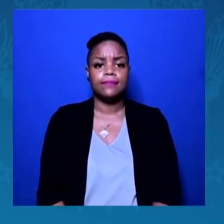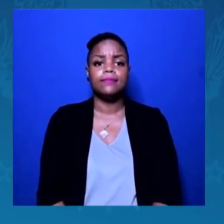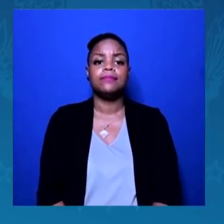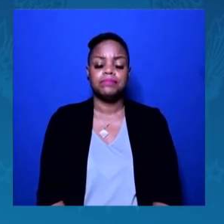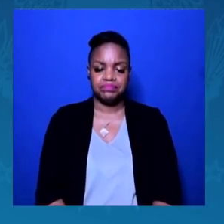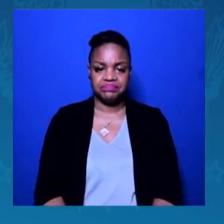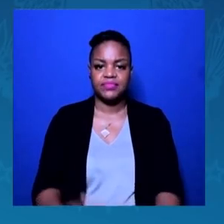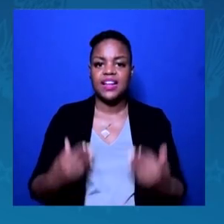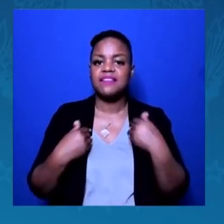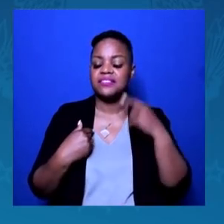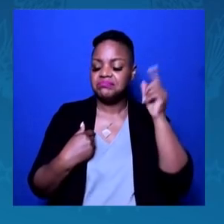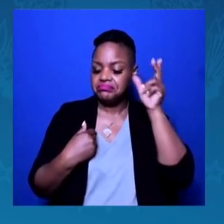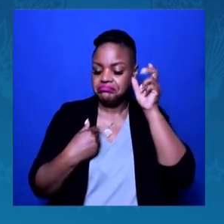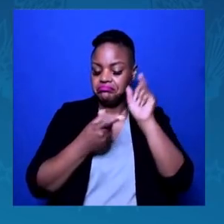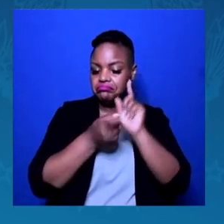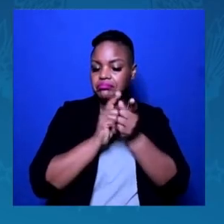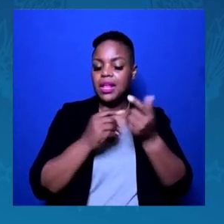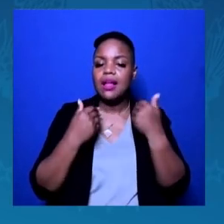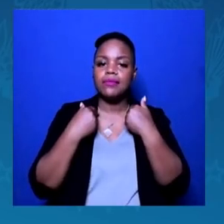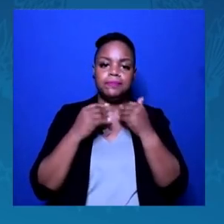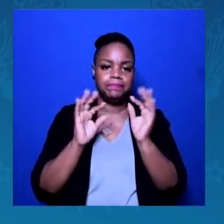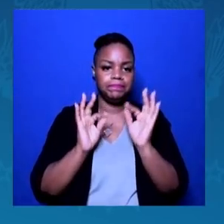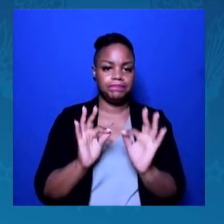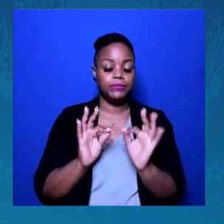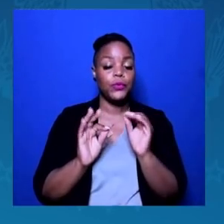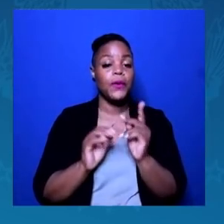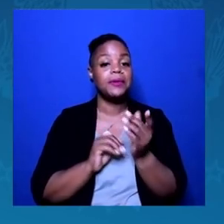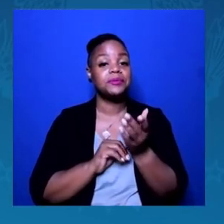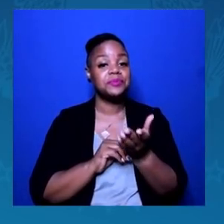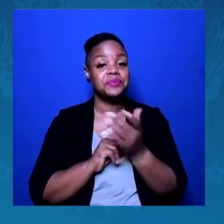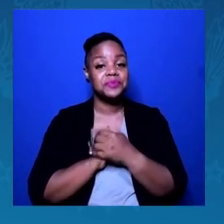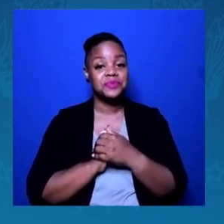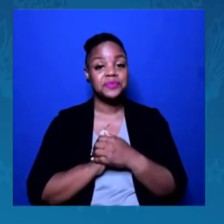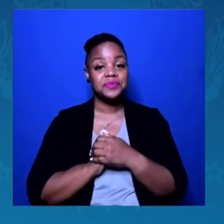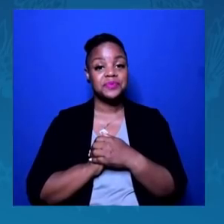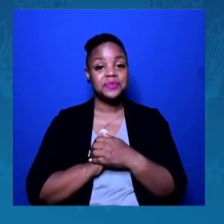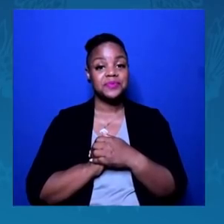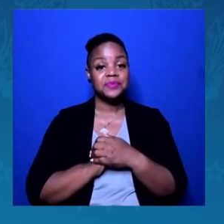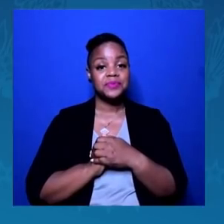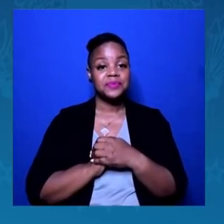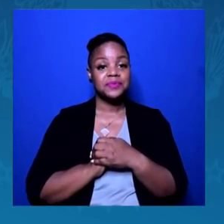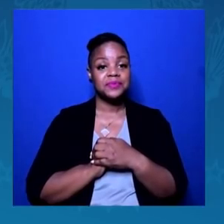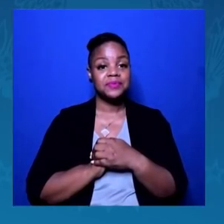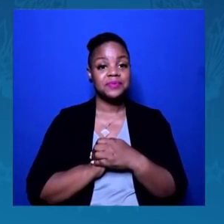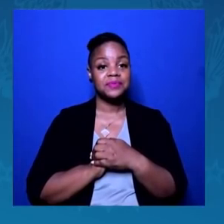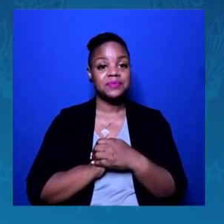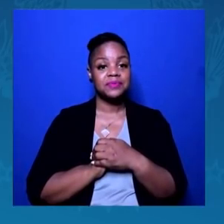you have raised the question about the partnership between the U.S. and Vietnam to the strategic level.